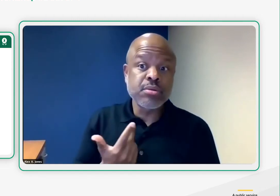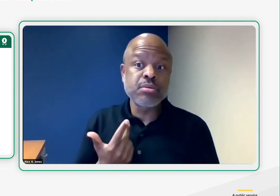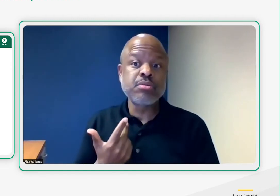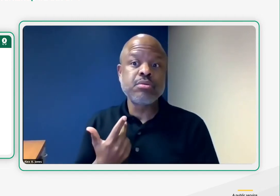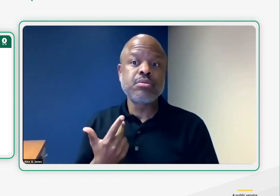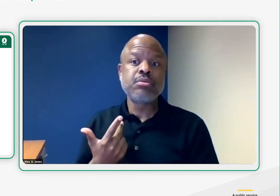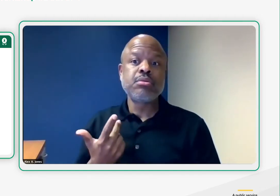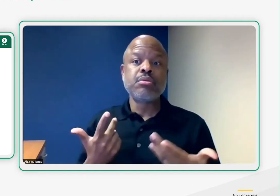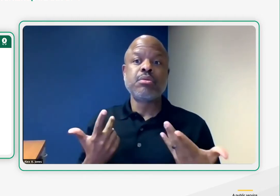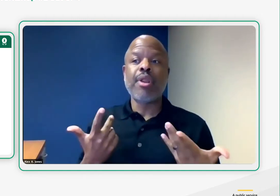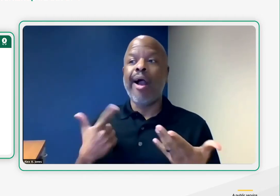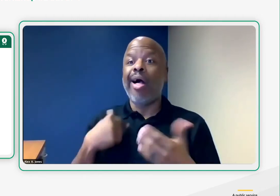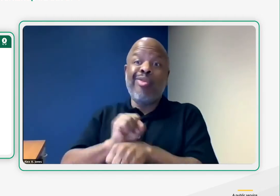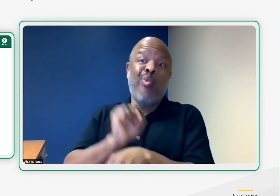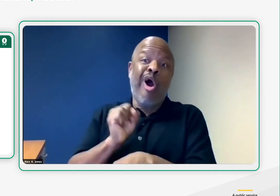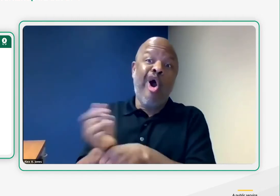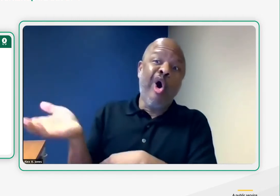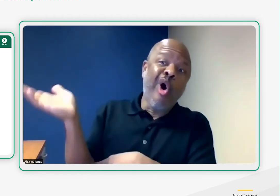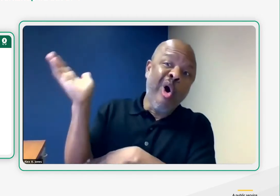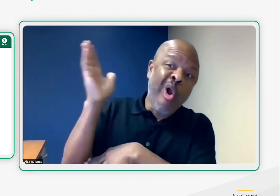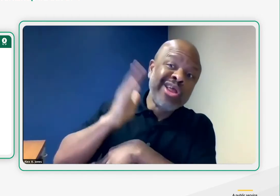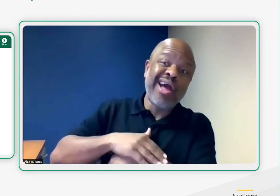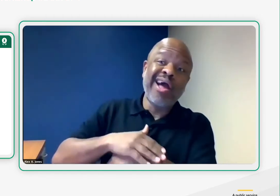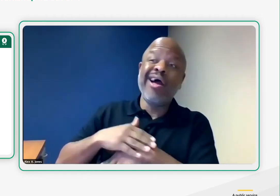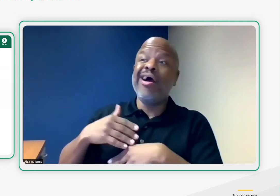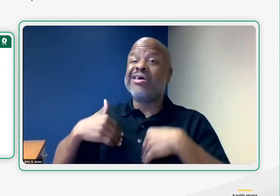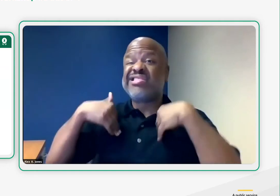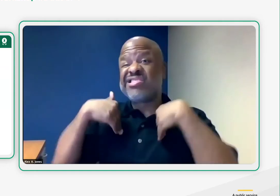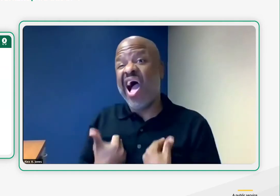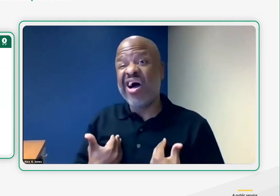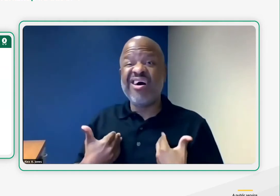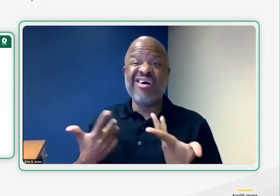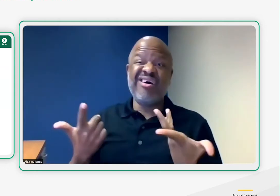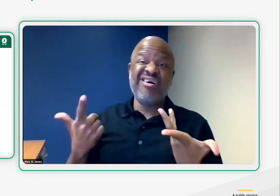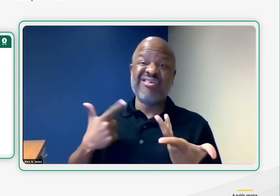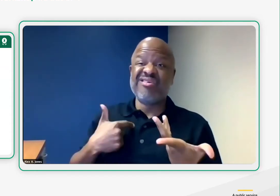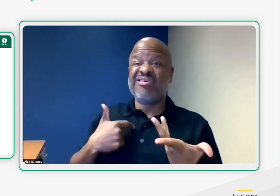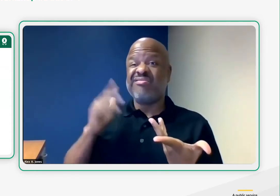You think, you know, “Ugh, I worked all day. I'm tired.”